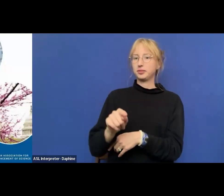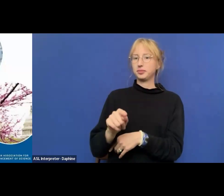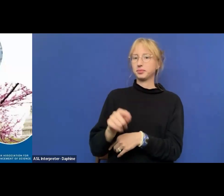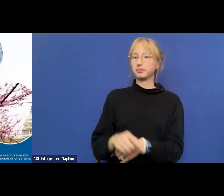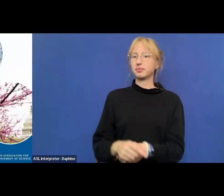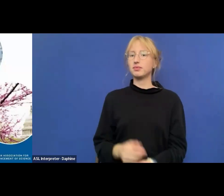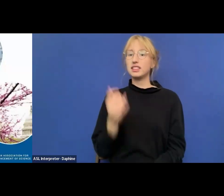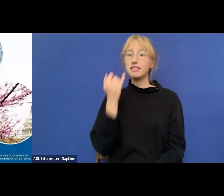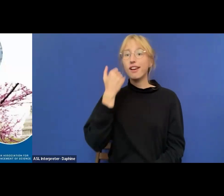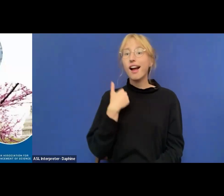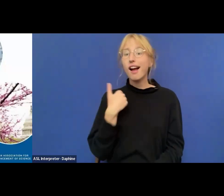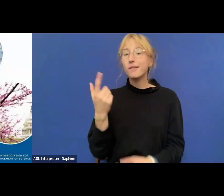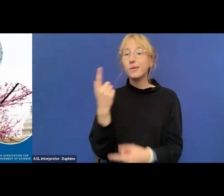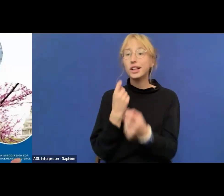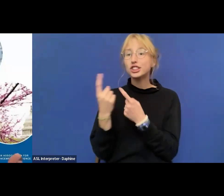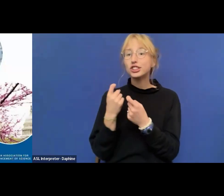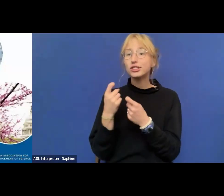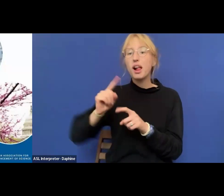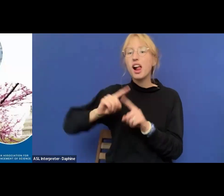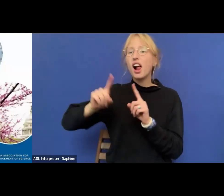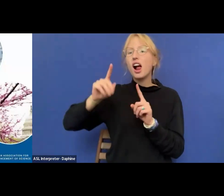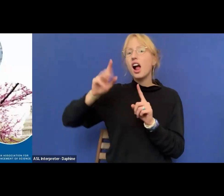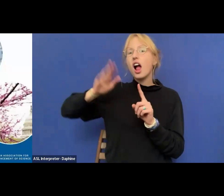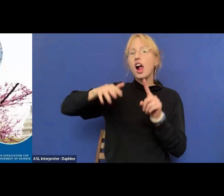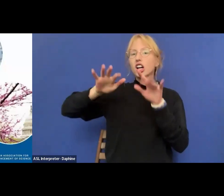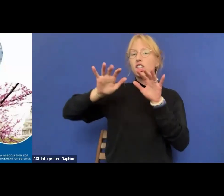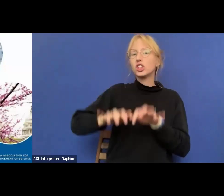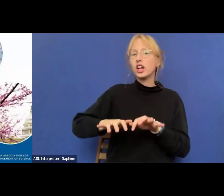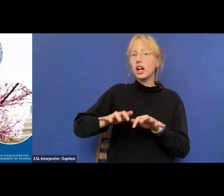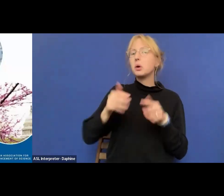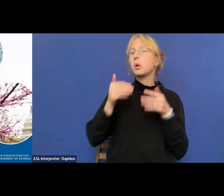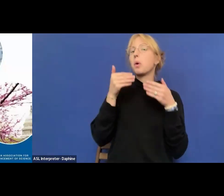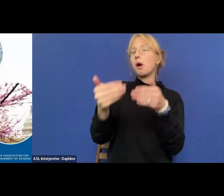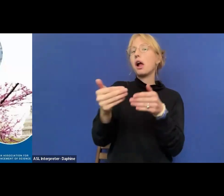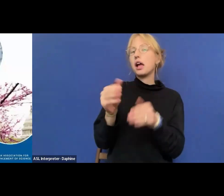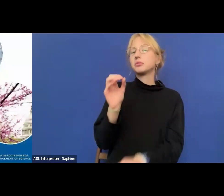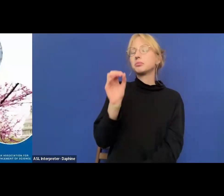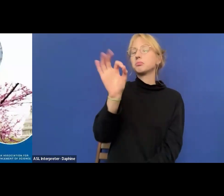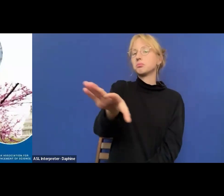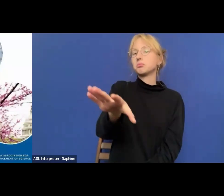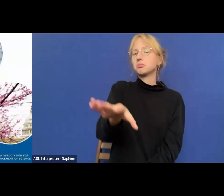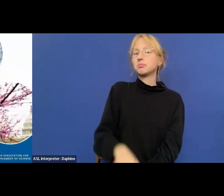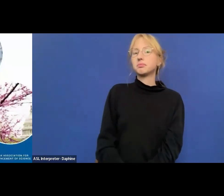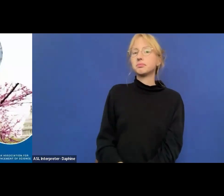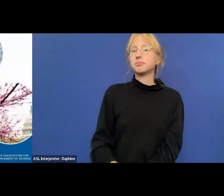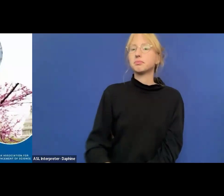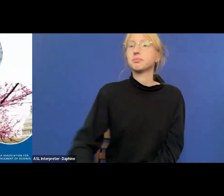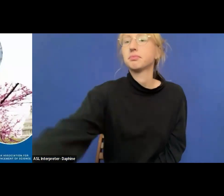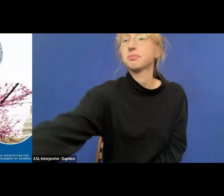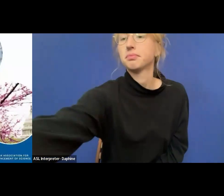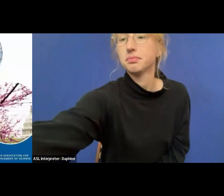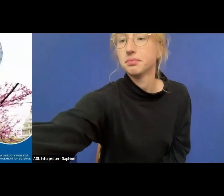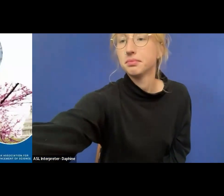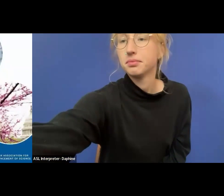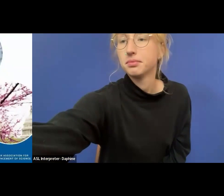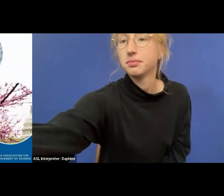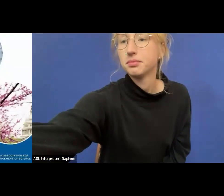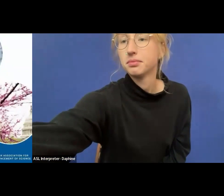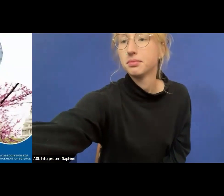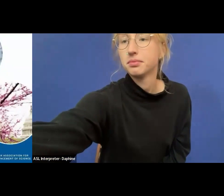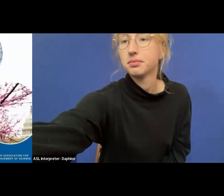have question. But you haven't yet put in the chat. Go ahead and do so. I will present